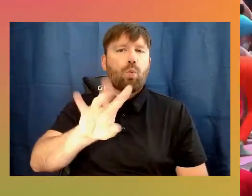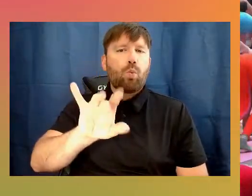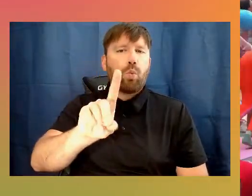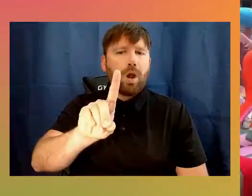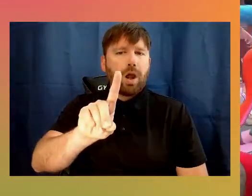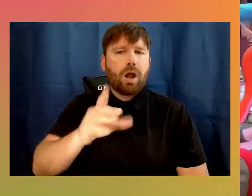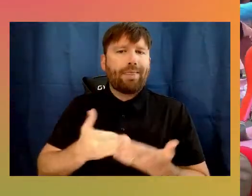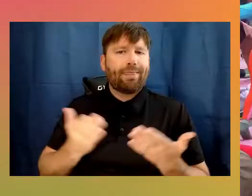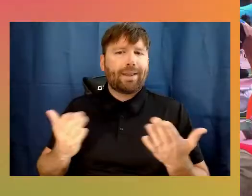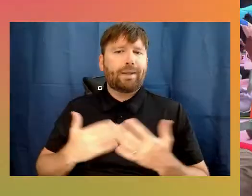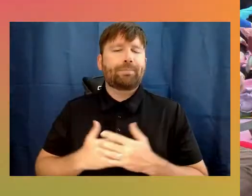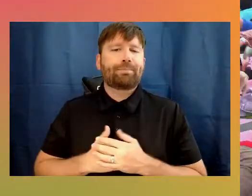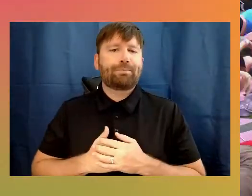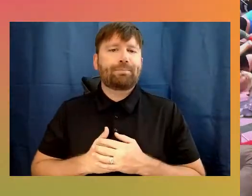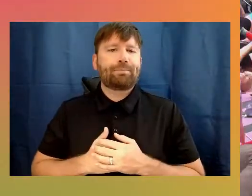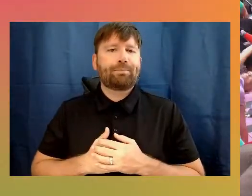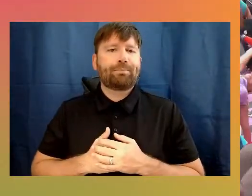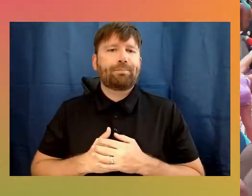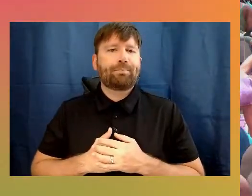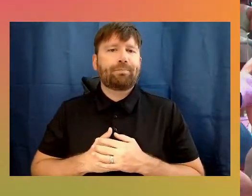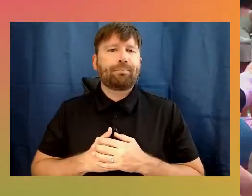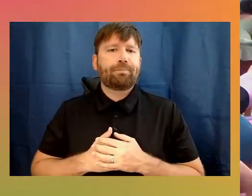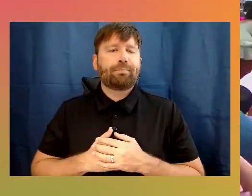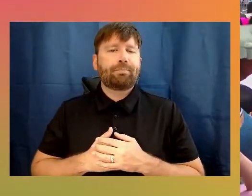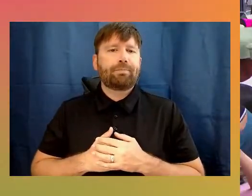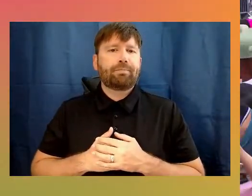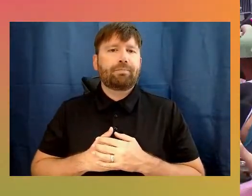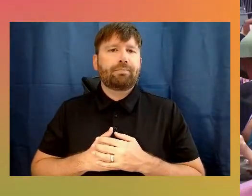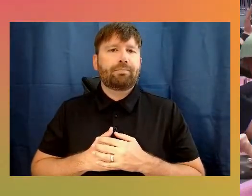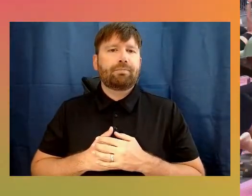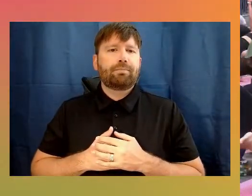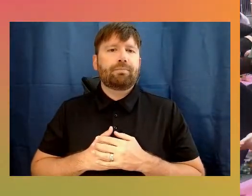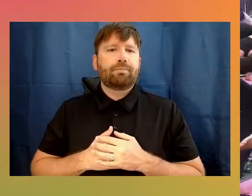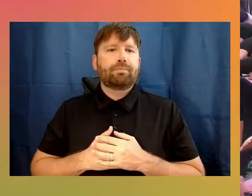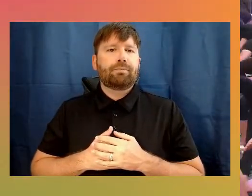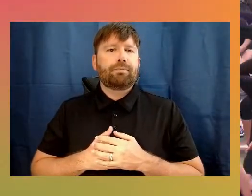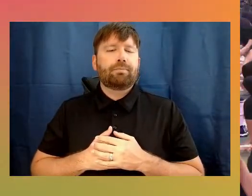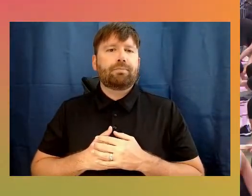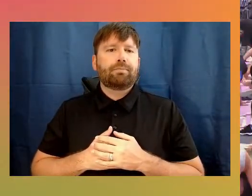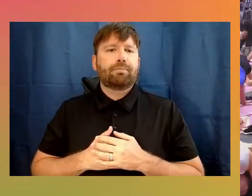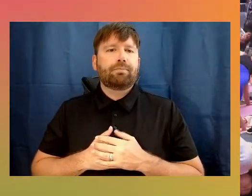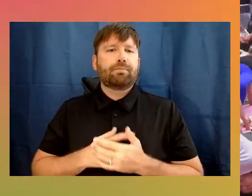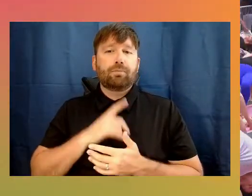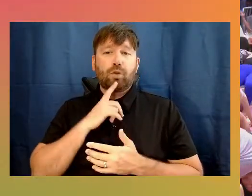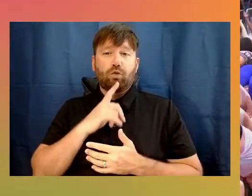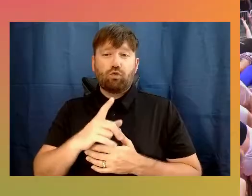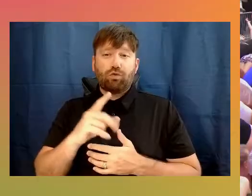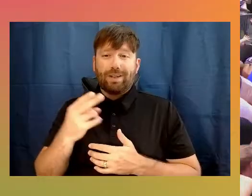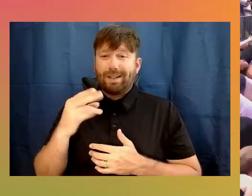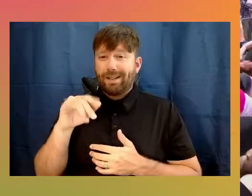BACK BEHIND YOU FINDING WILD THING. REACHING THE RIGHT ARM FORWARD.